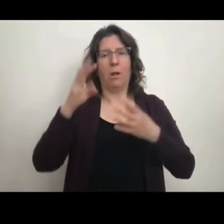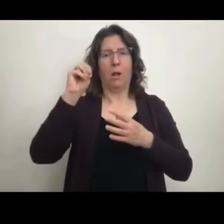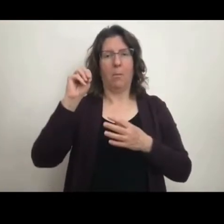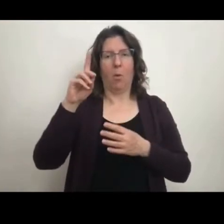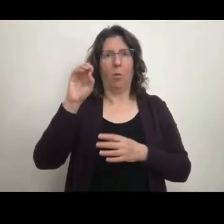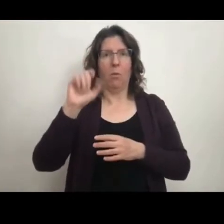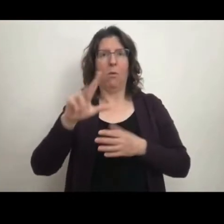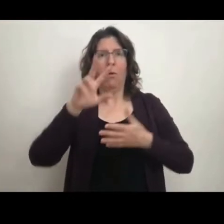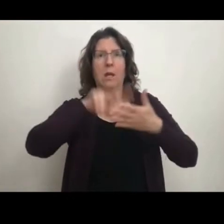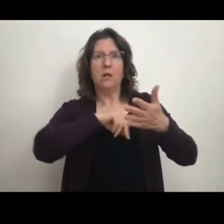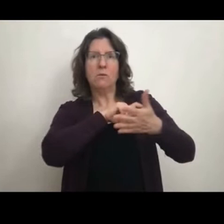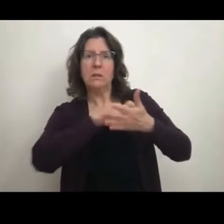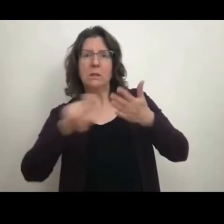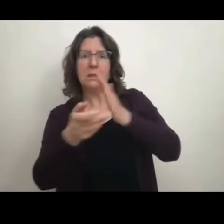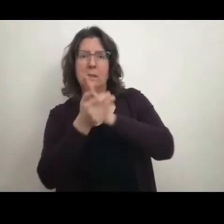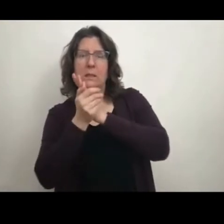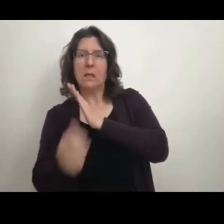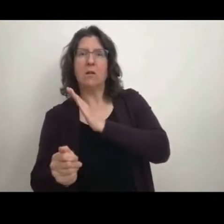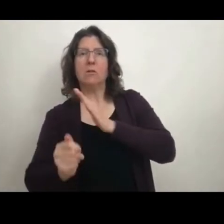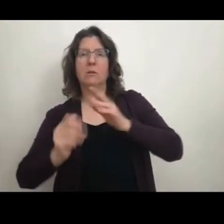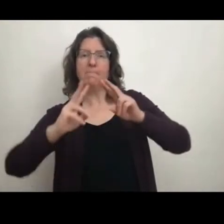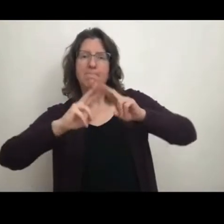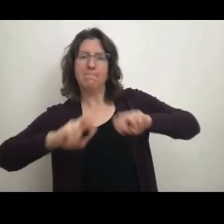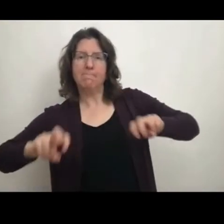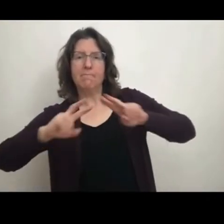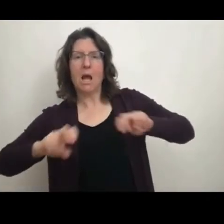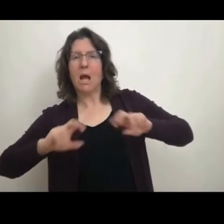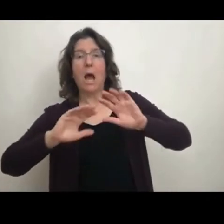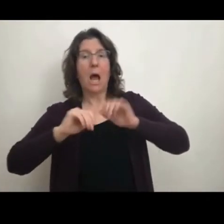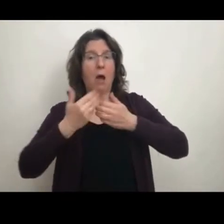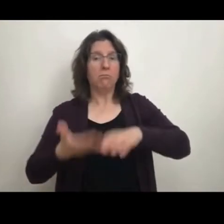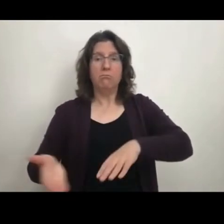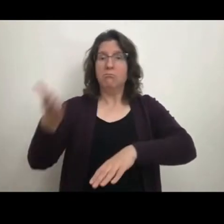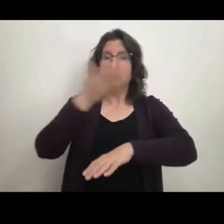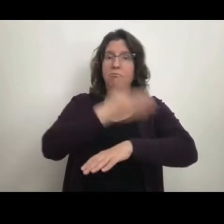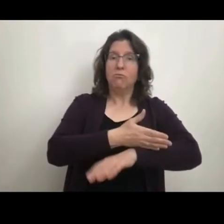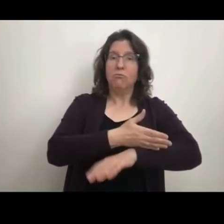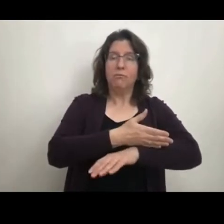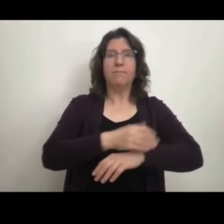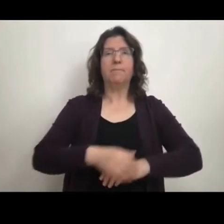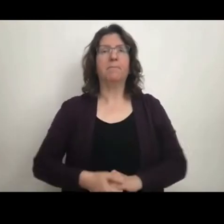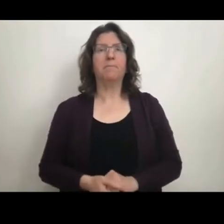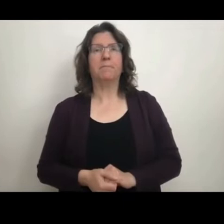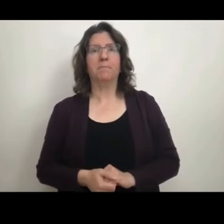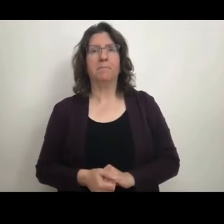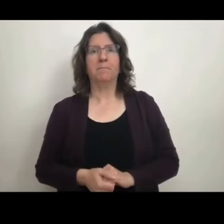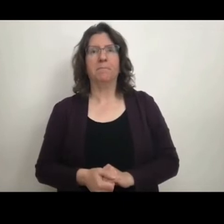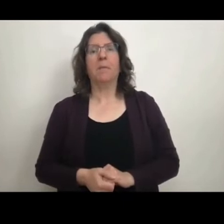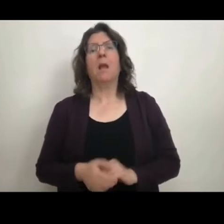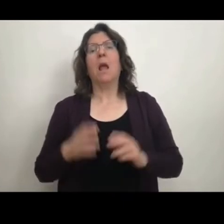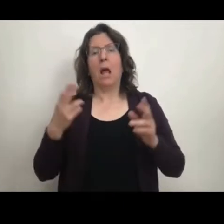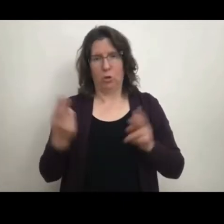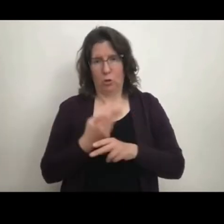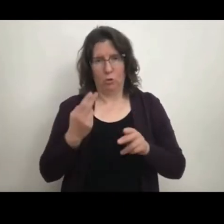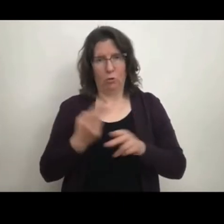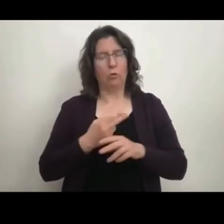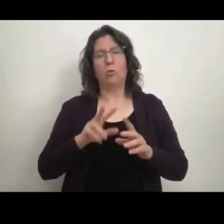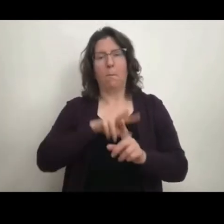which analyzed the progress of students' multimodal literacy skills.